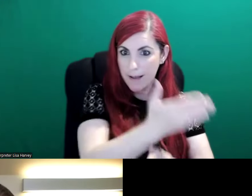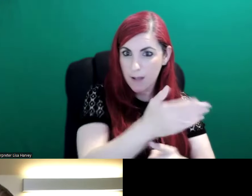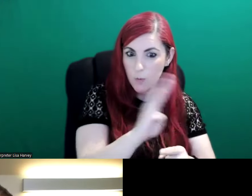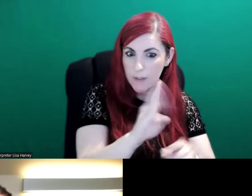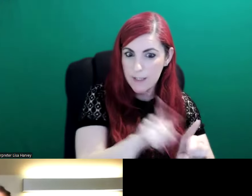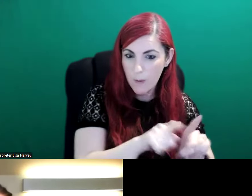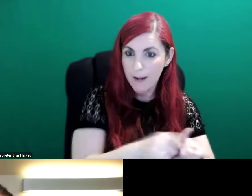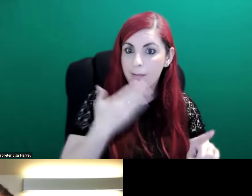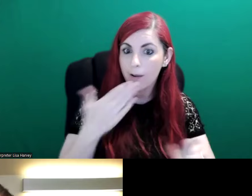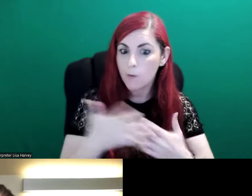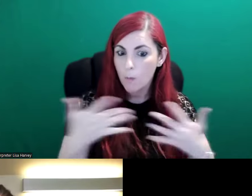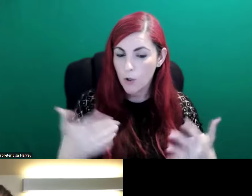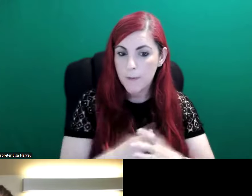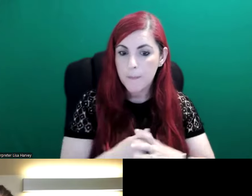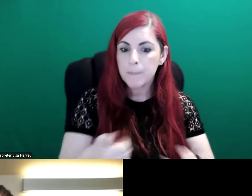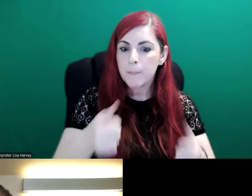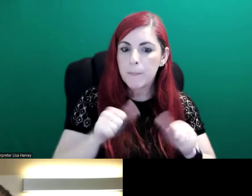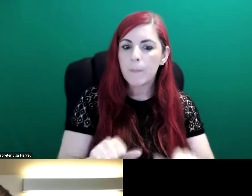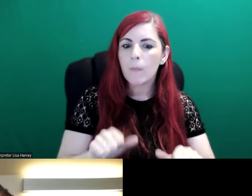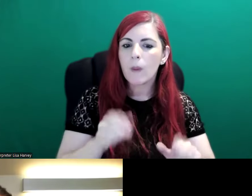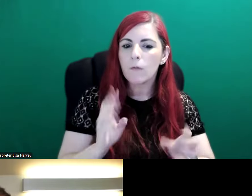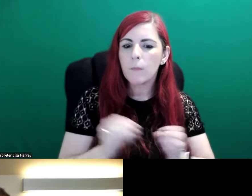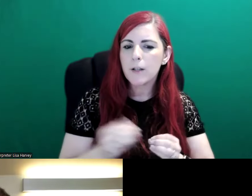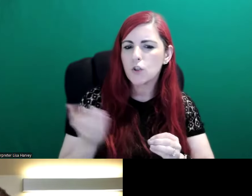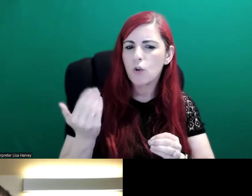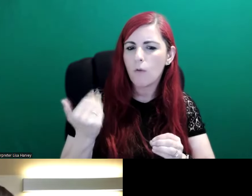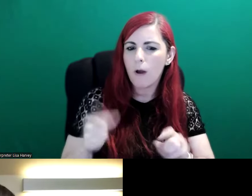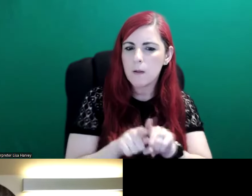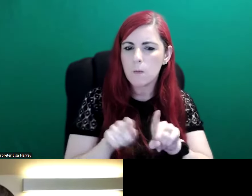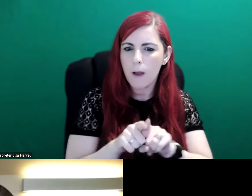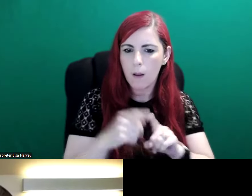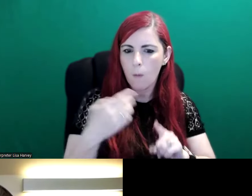so much. Thank you. I also mentioned earlier that we have a really extensive